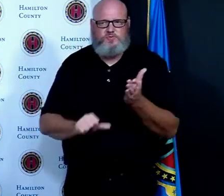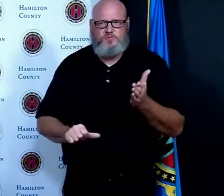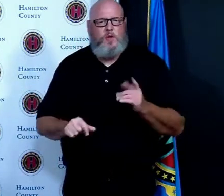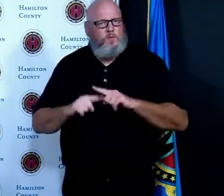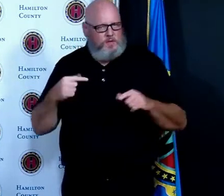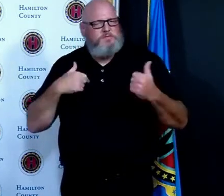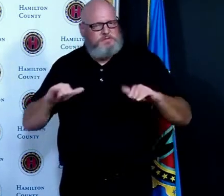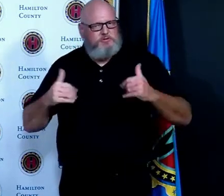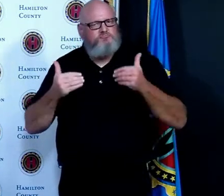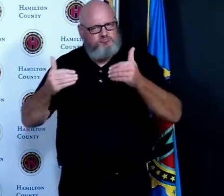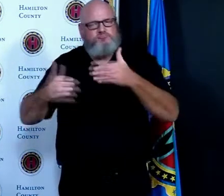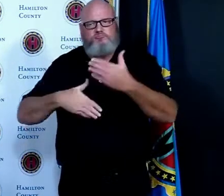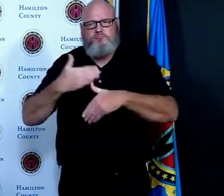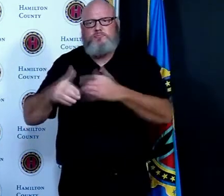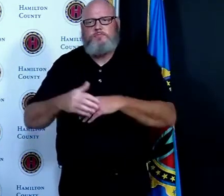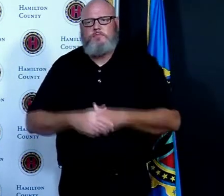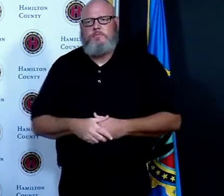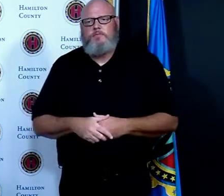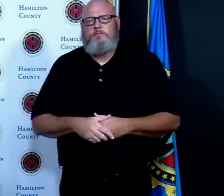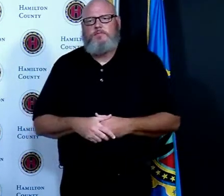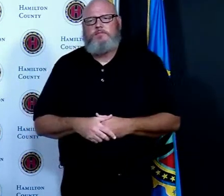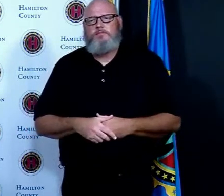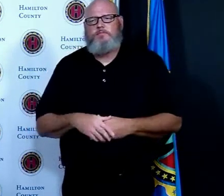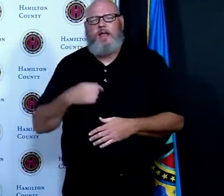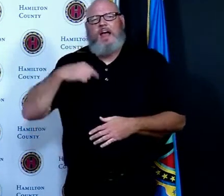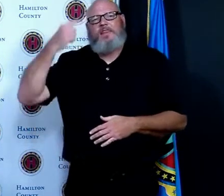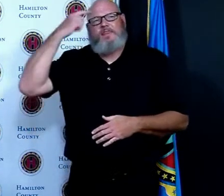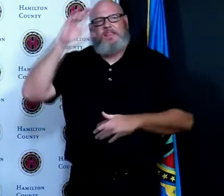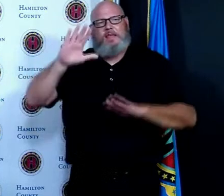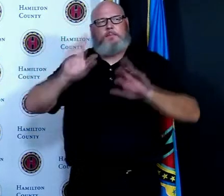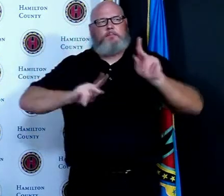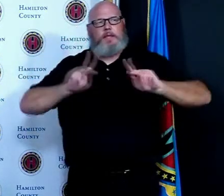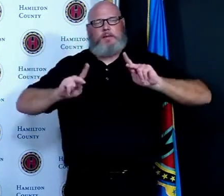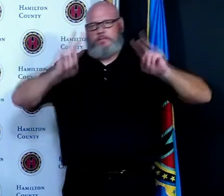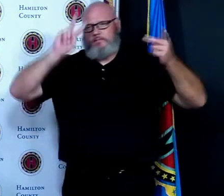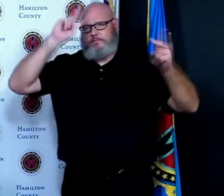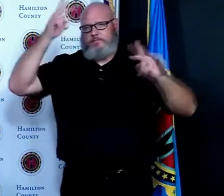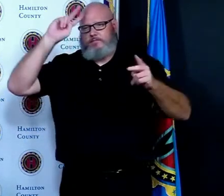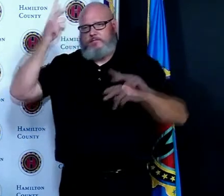misguided because not much care is actually quote elective we've learned a lot that when